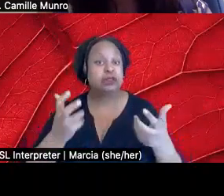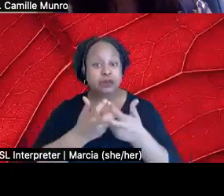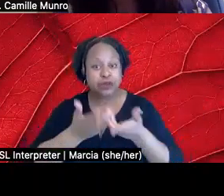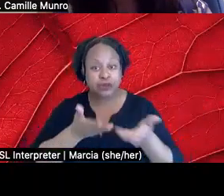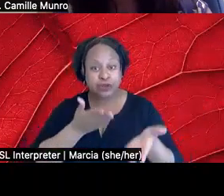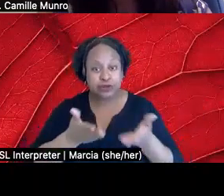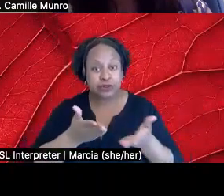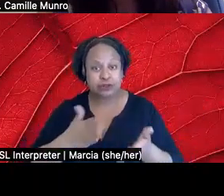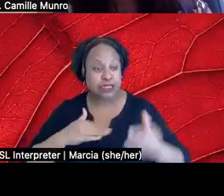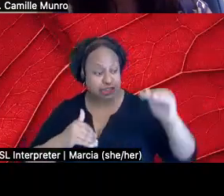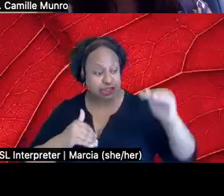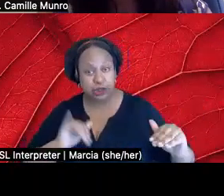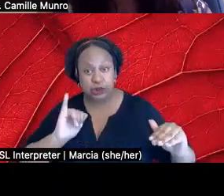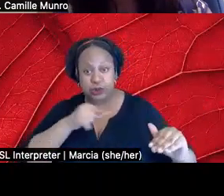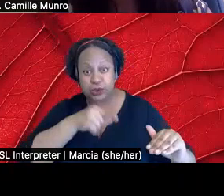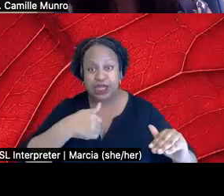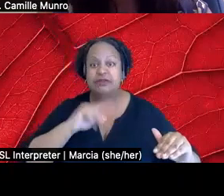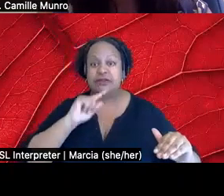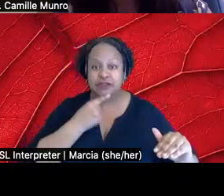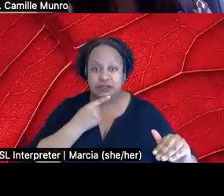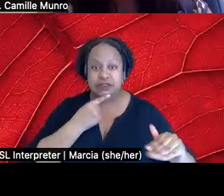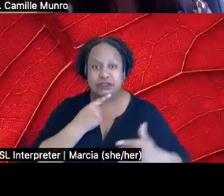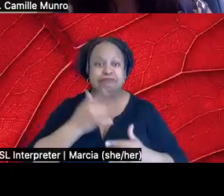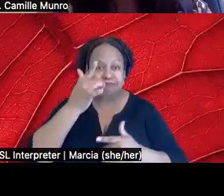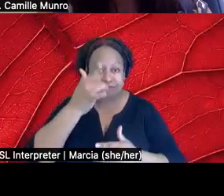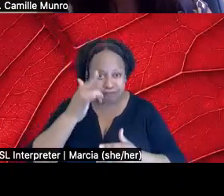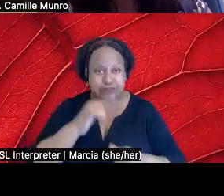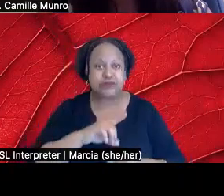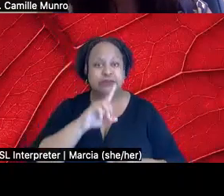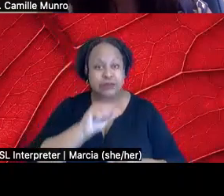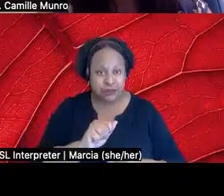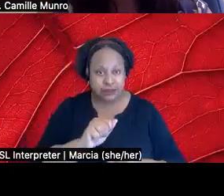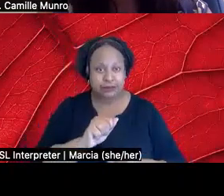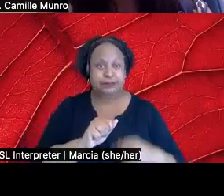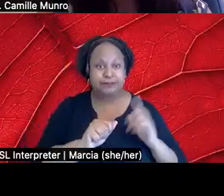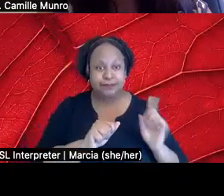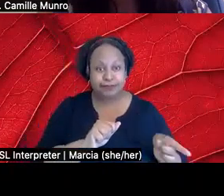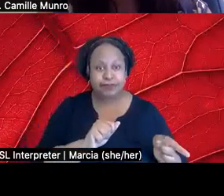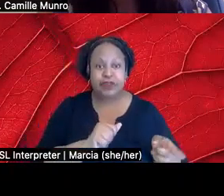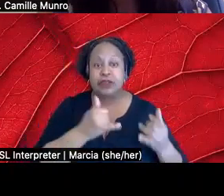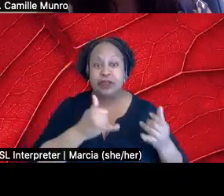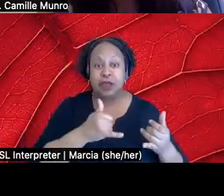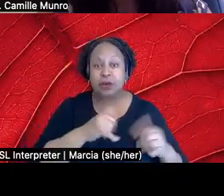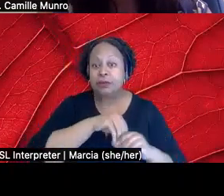my child also has serious illness/ disability and is in medical school.